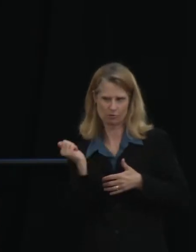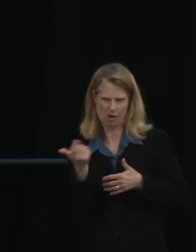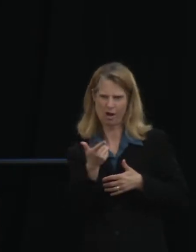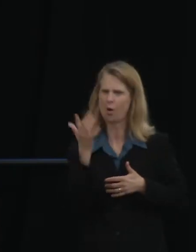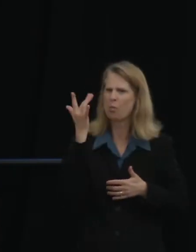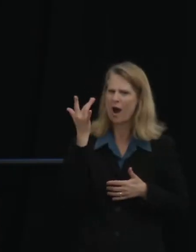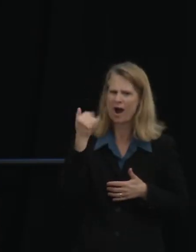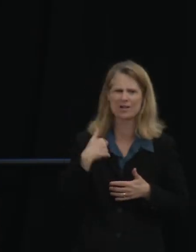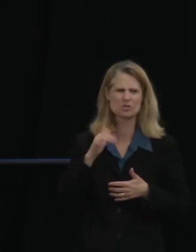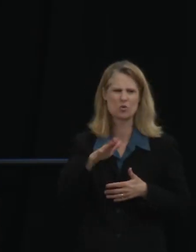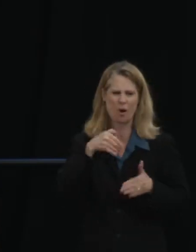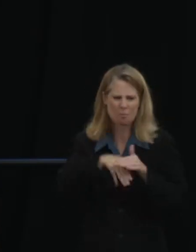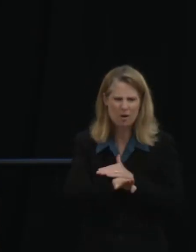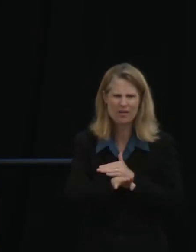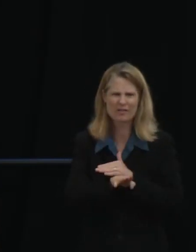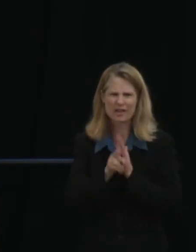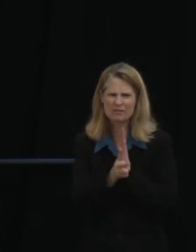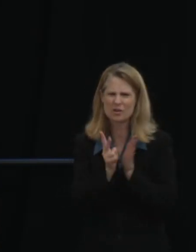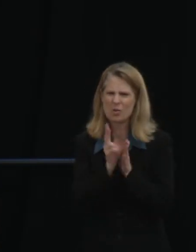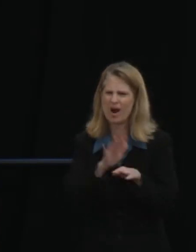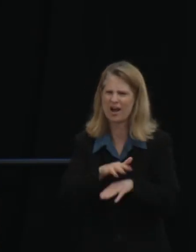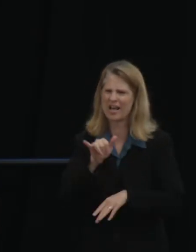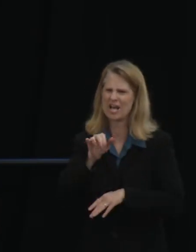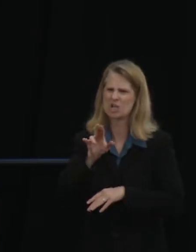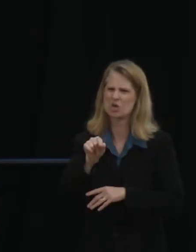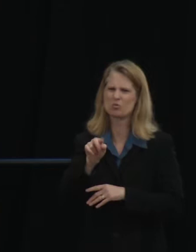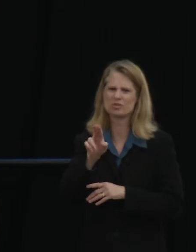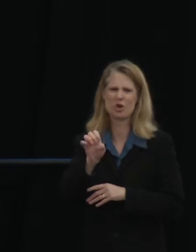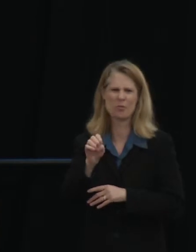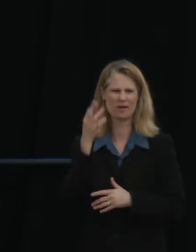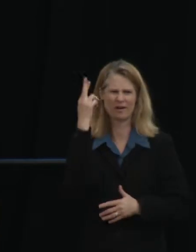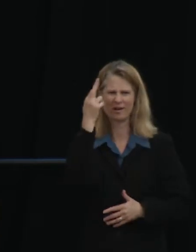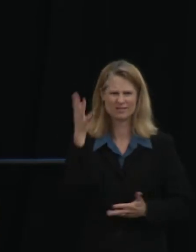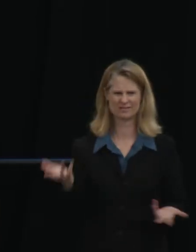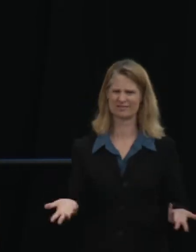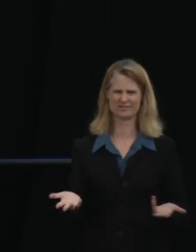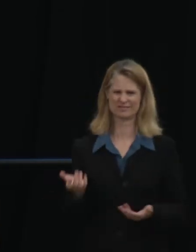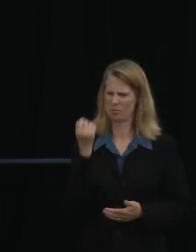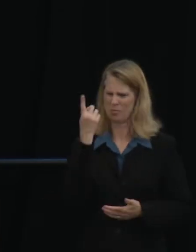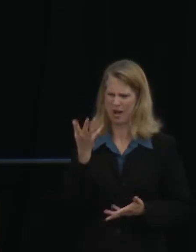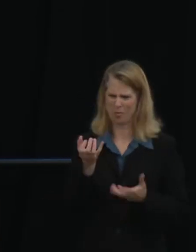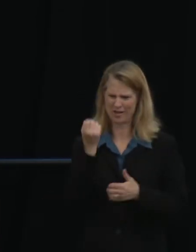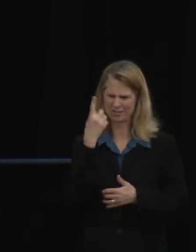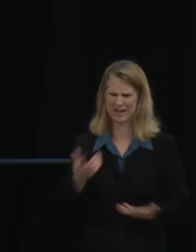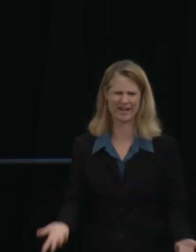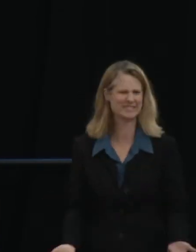Why is your birthing video on YouTube? I want to understand.